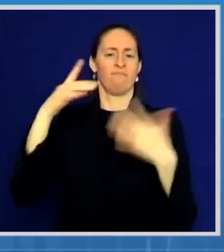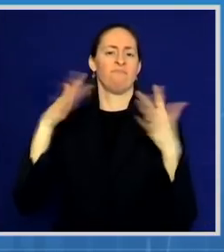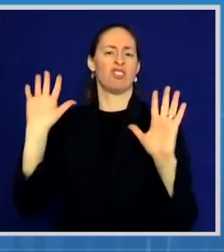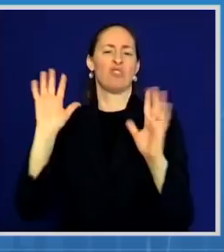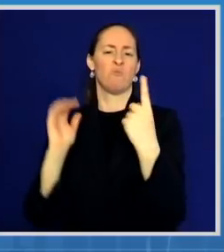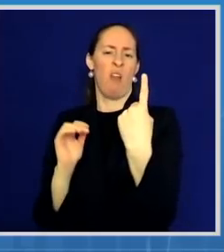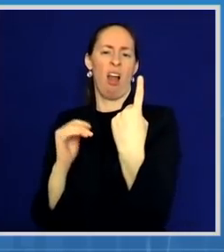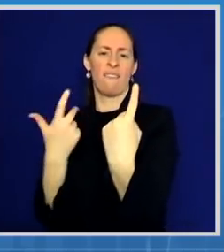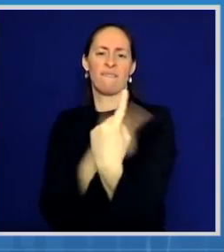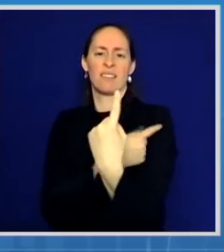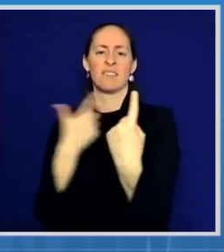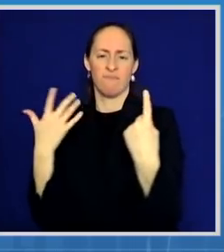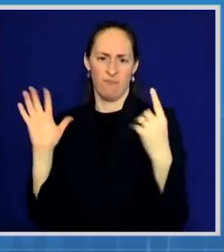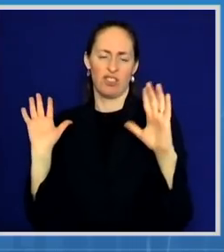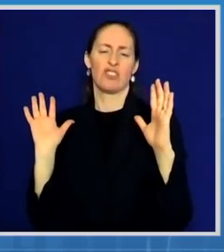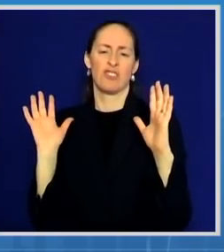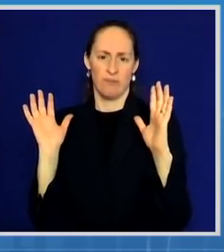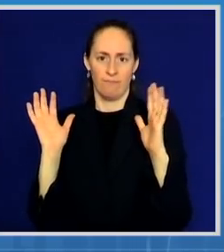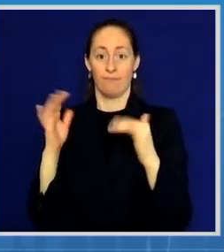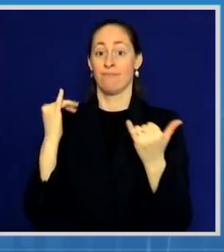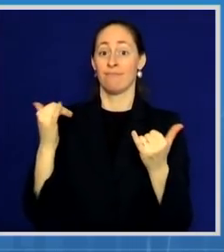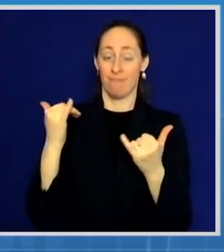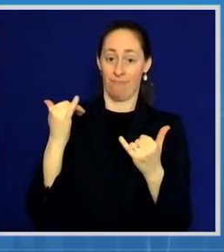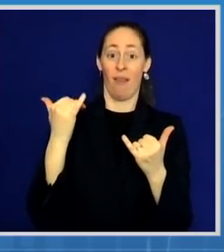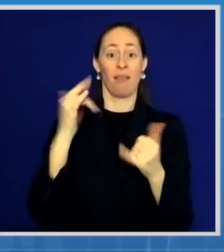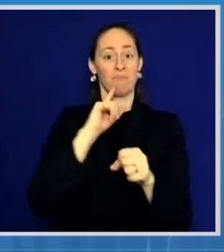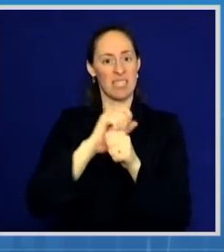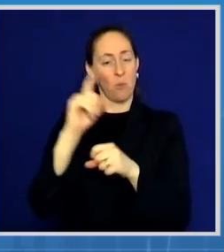of a hundred million adult Americans fully vaccinated.